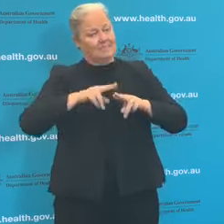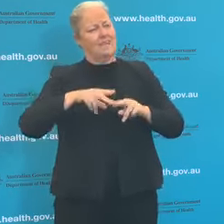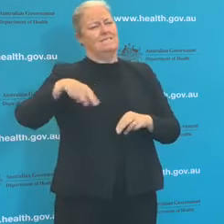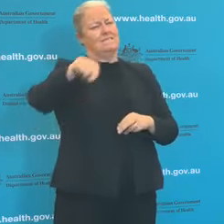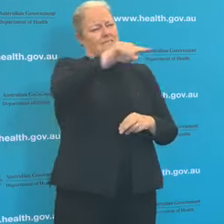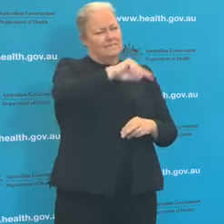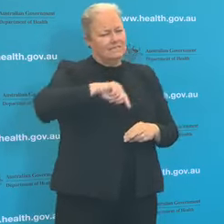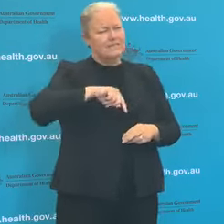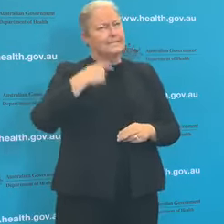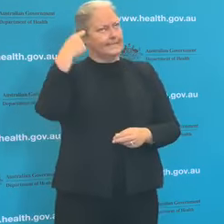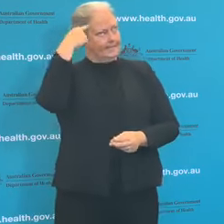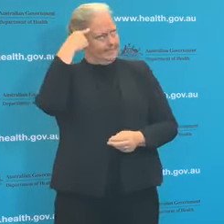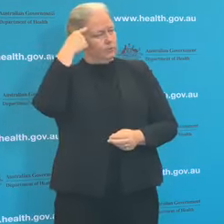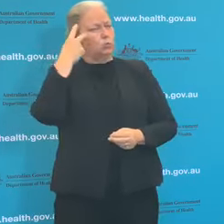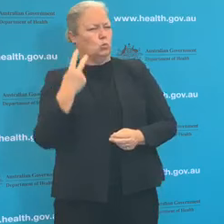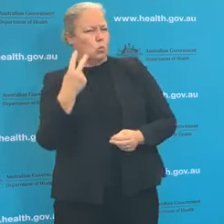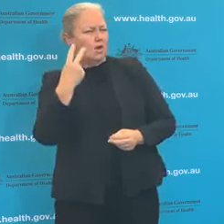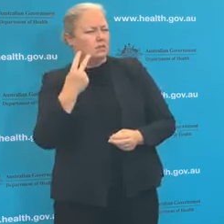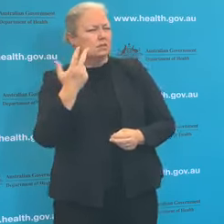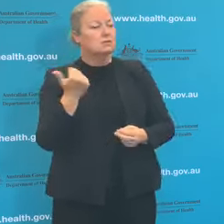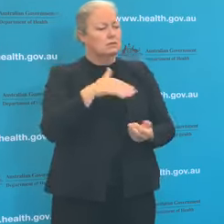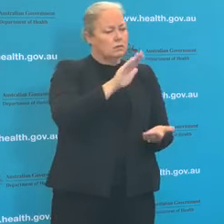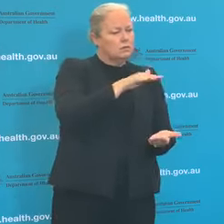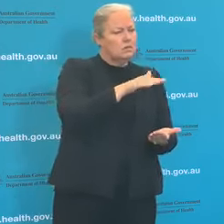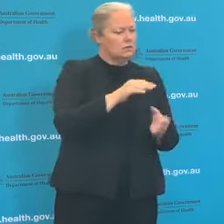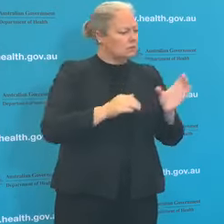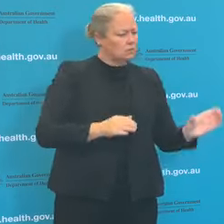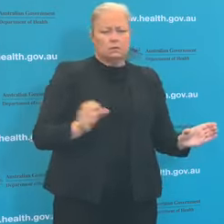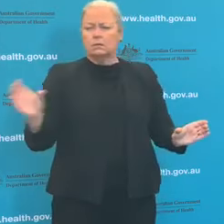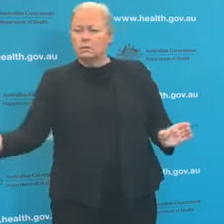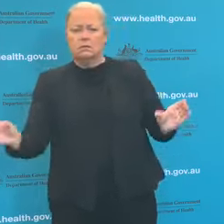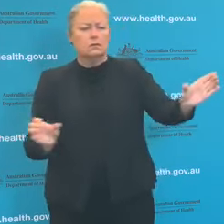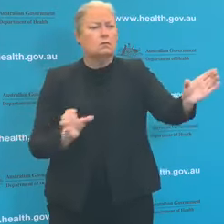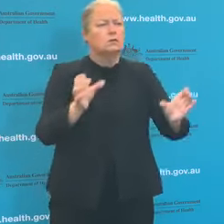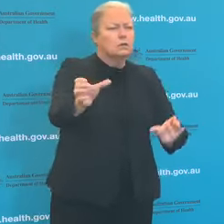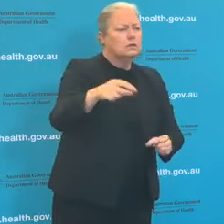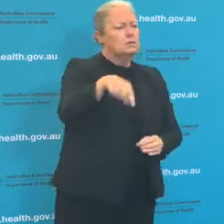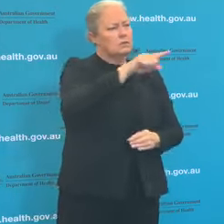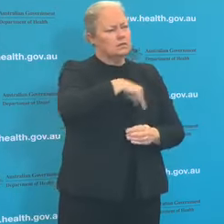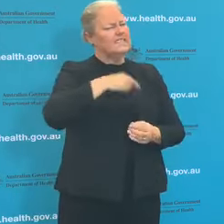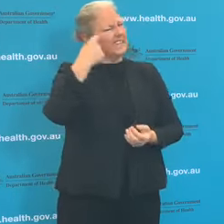hygiene. Hand sanitiser everywhere. Everybody sanitising their hands. People